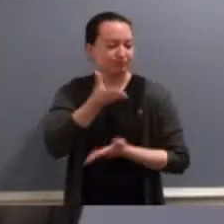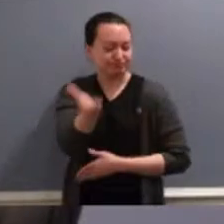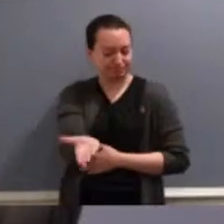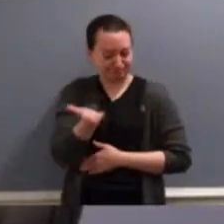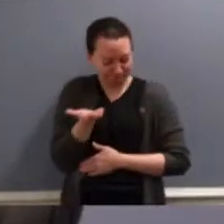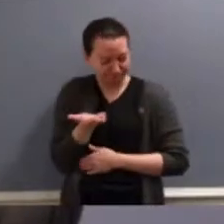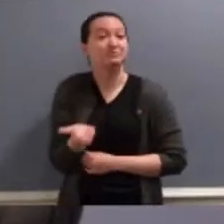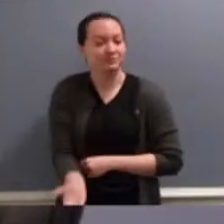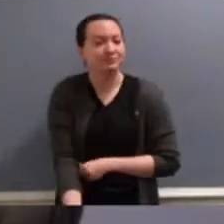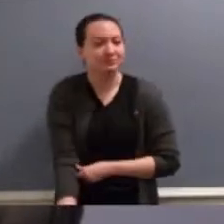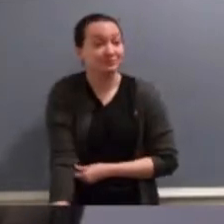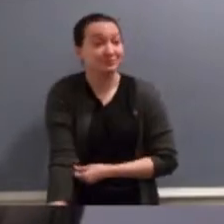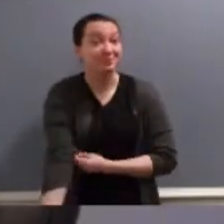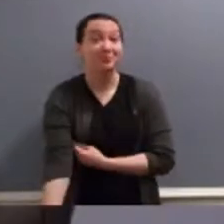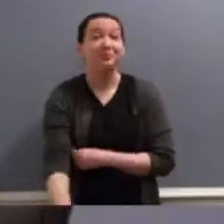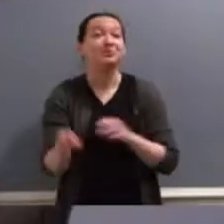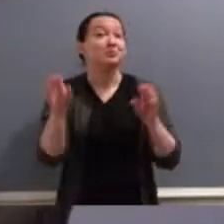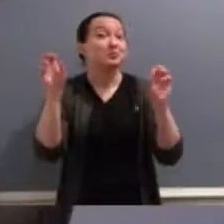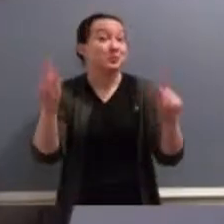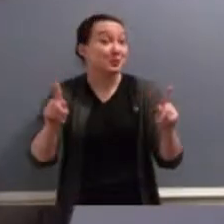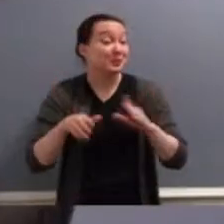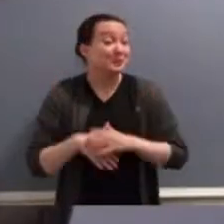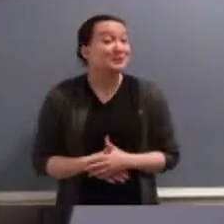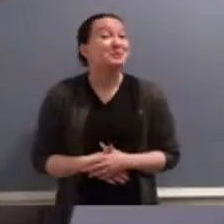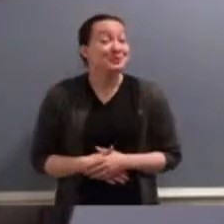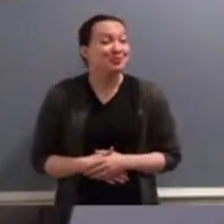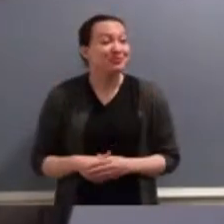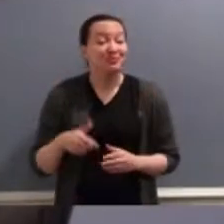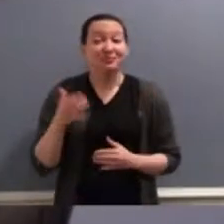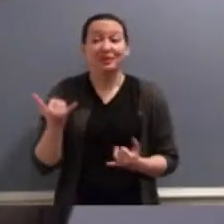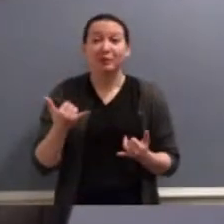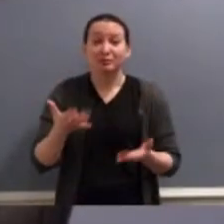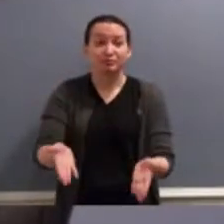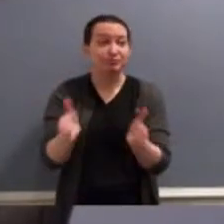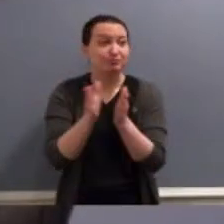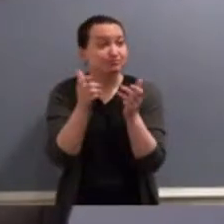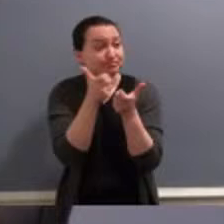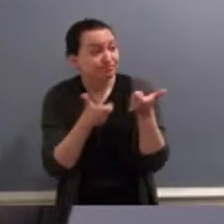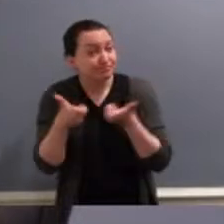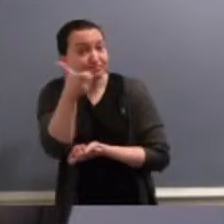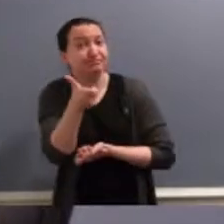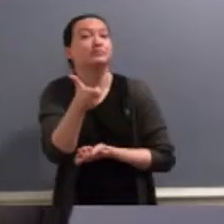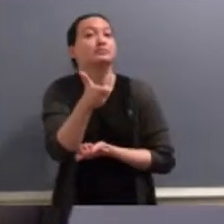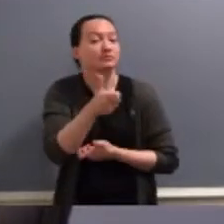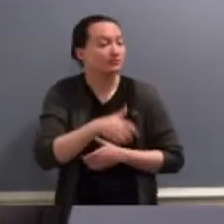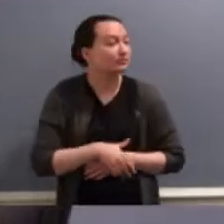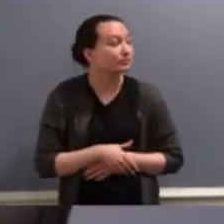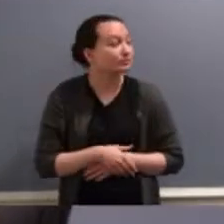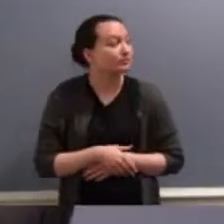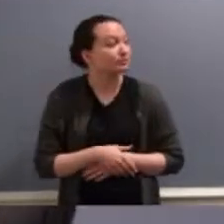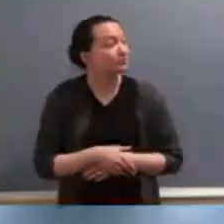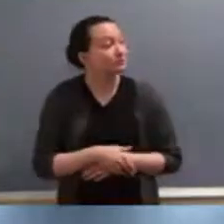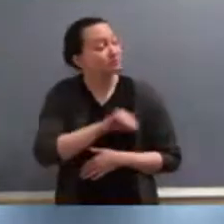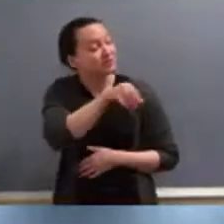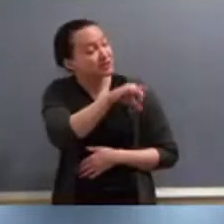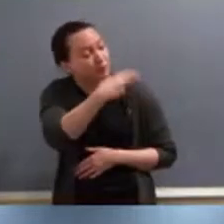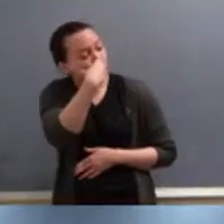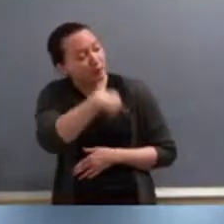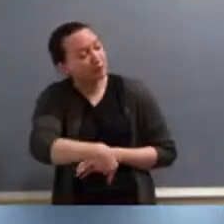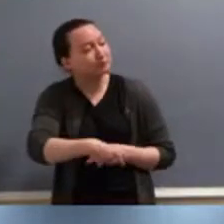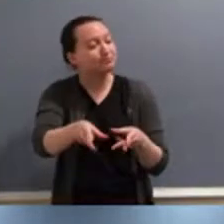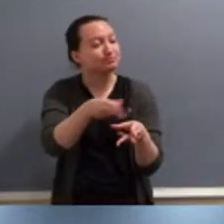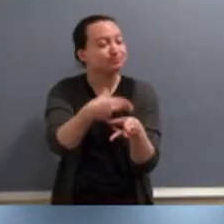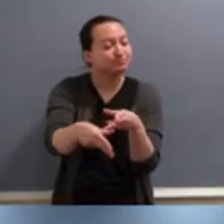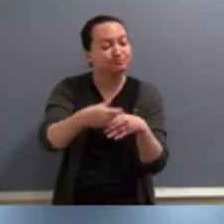okay so with that being said I'm going to ask our administrator to just do a run through any